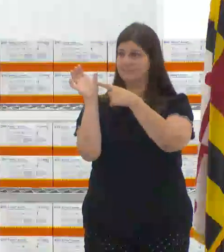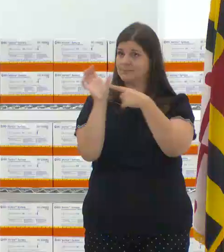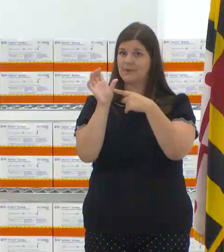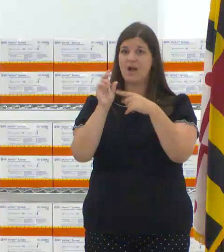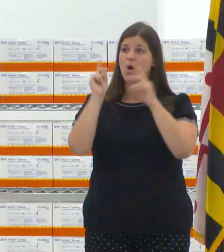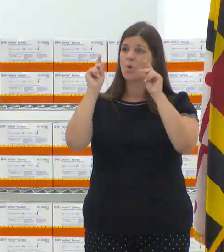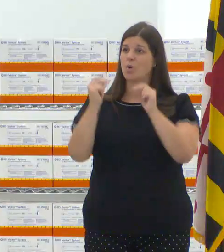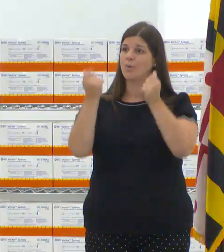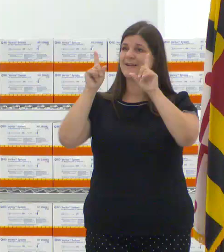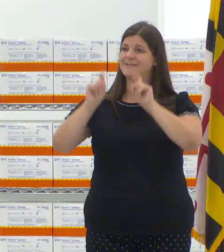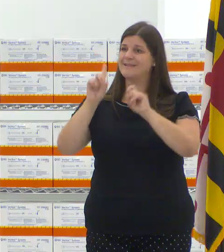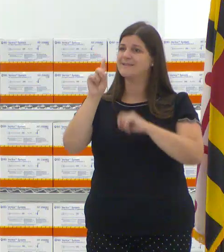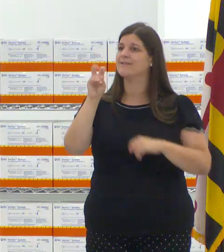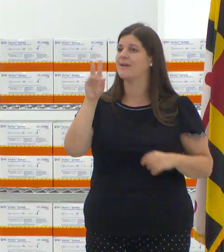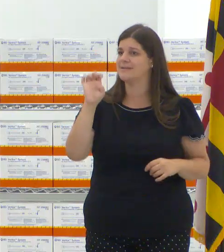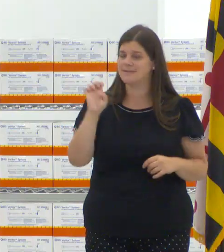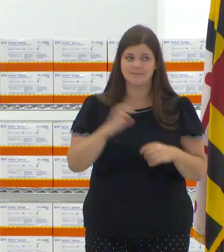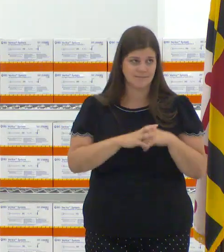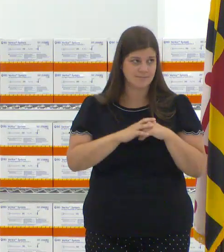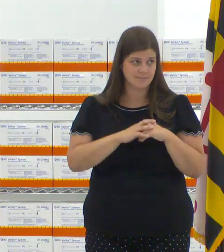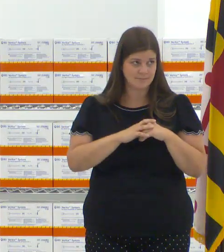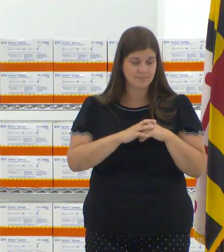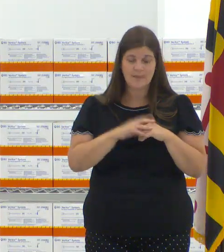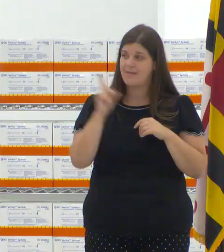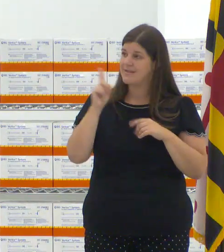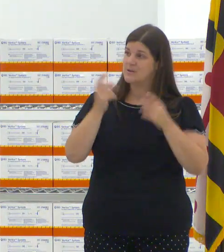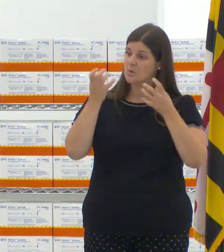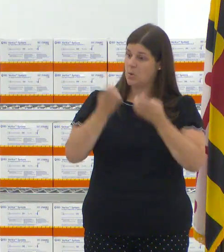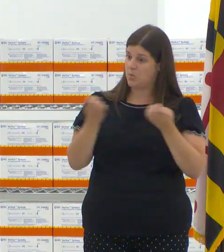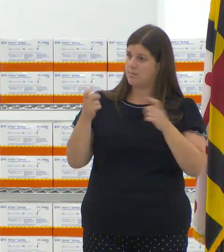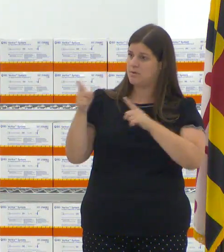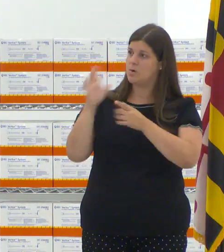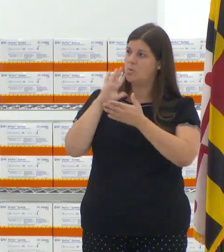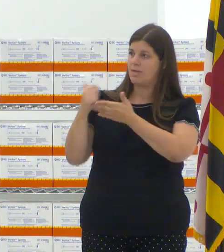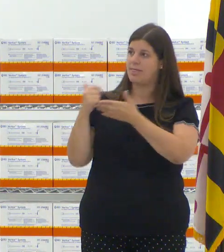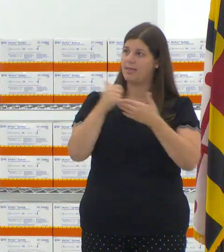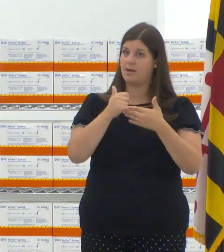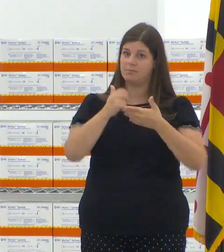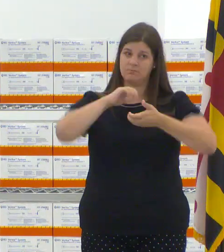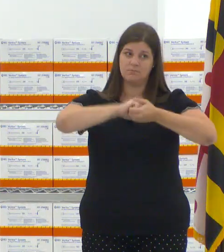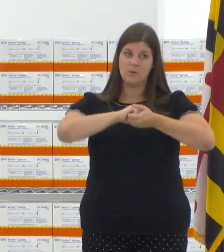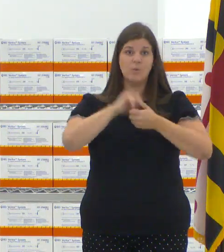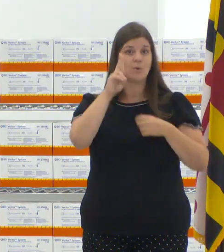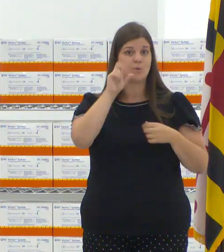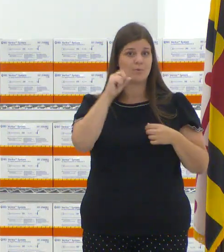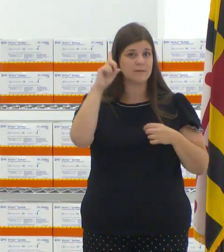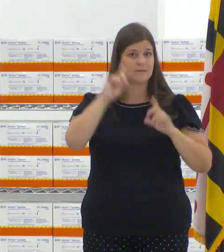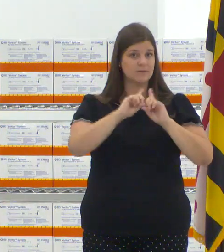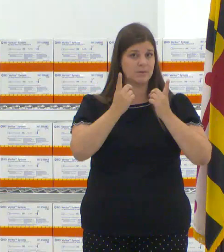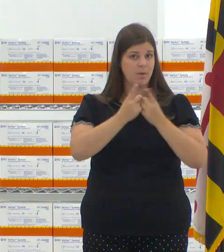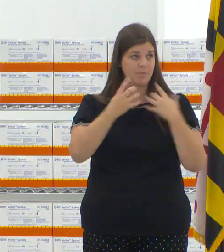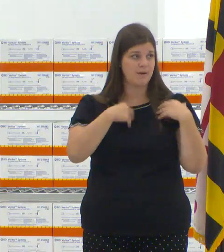and the global headquarters of our integrated diagnostic solutions business. Our team here in spark has played an integral role.